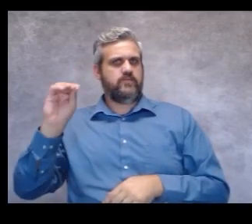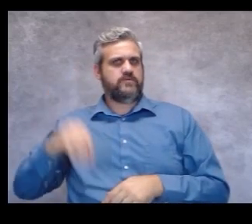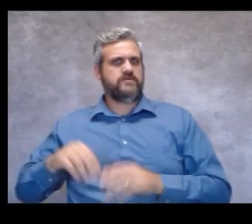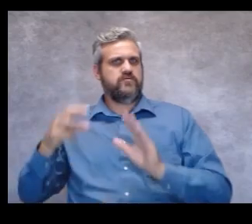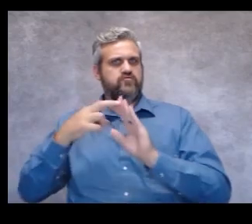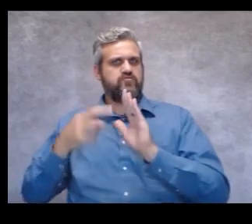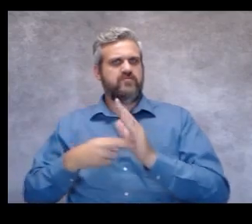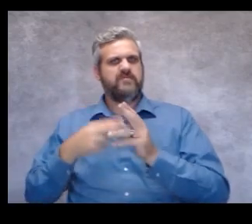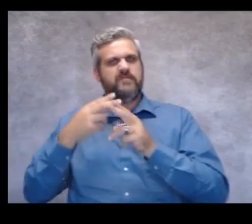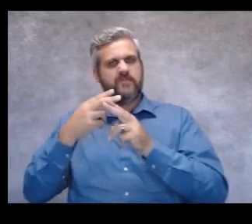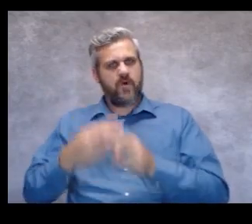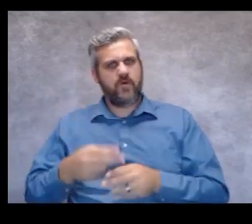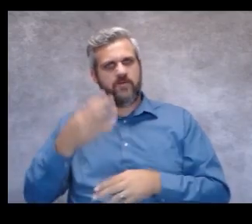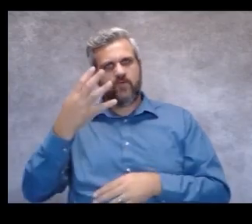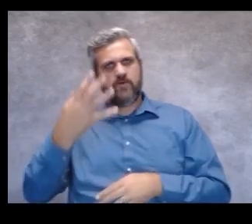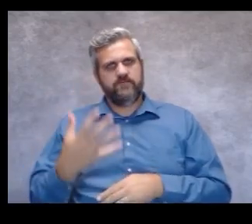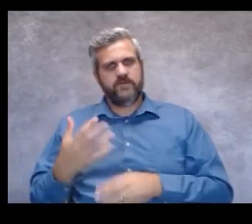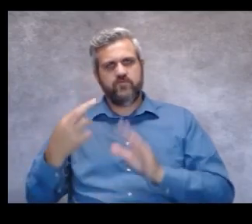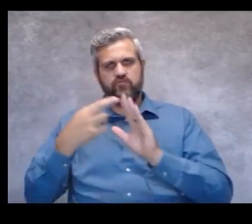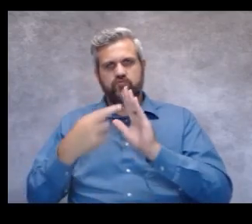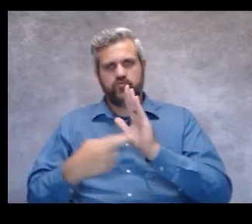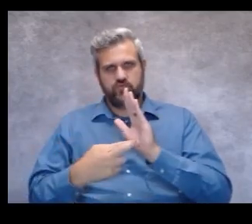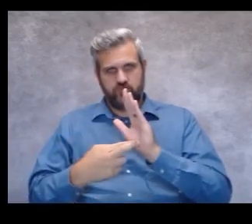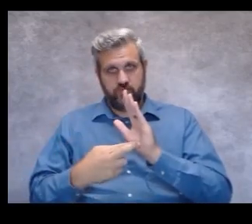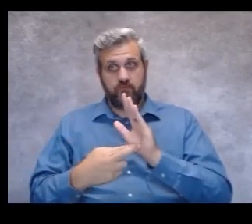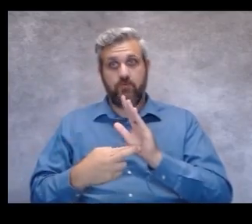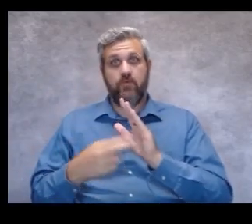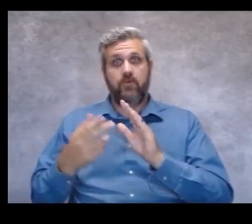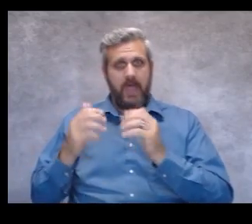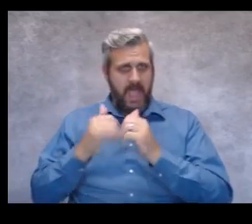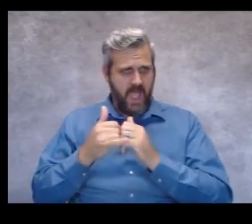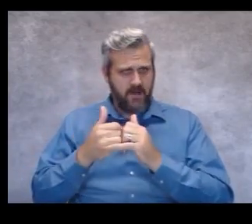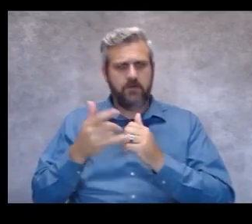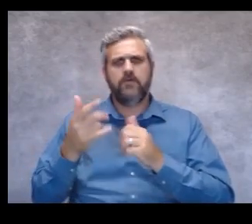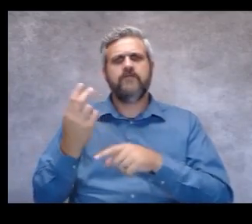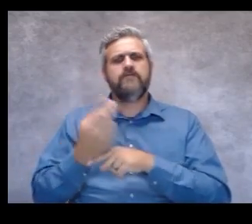This is sometimes called the four fifths rule. It is a technique for determining